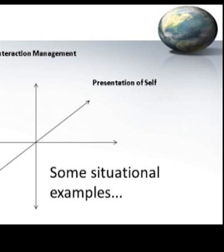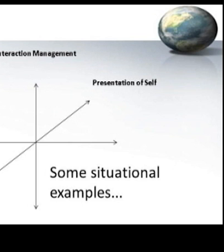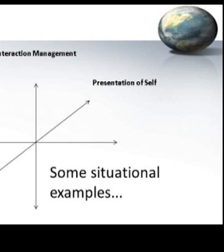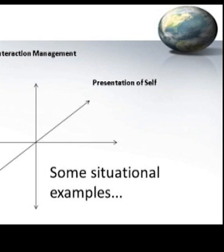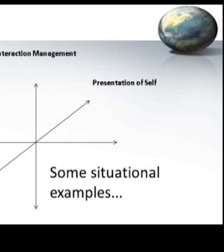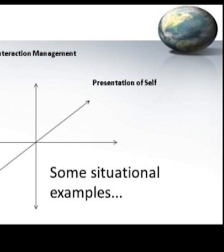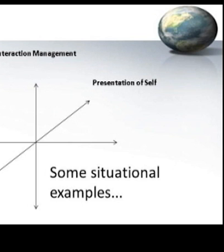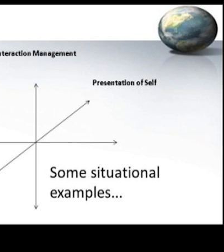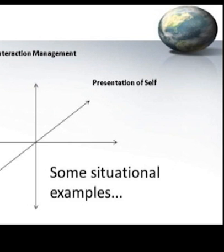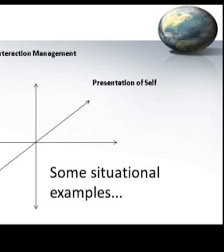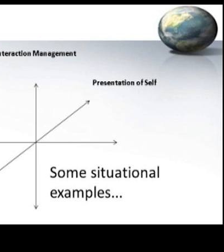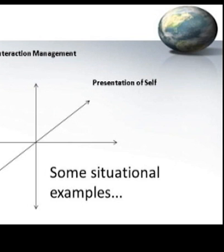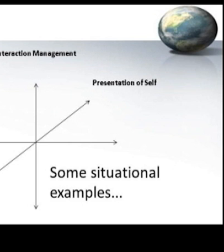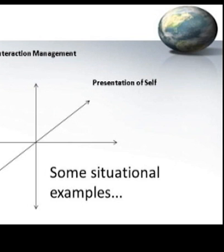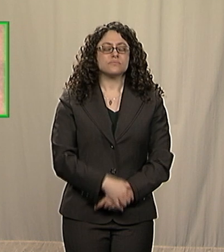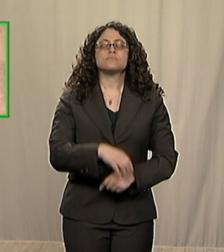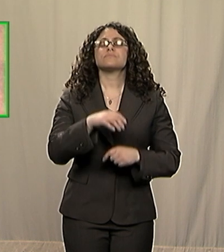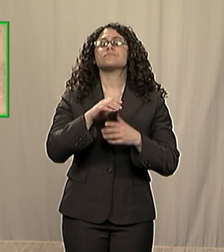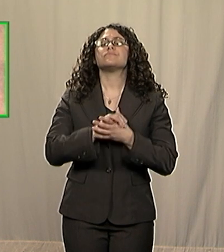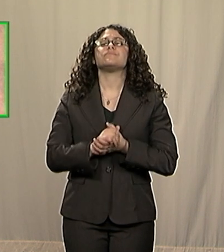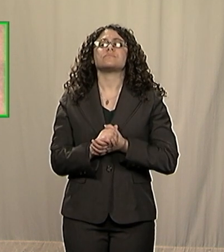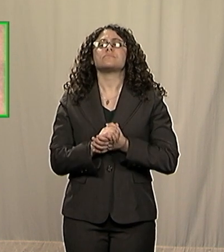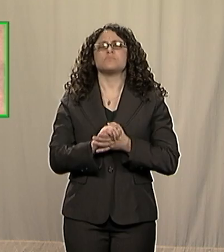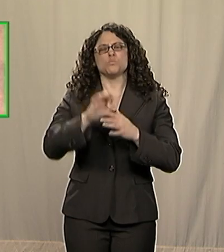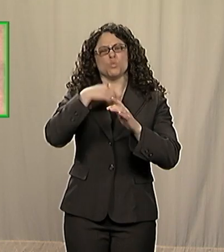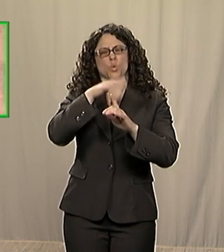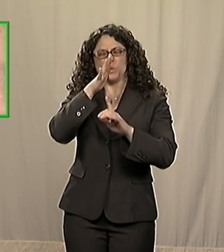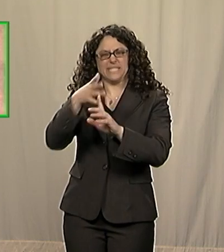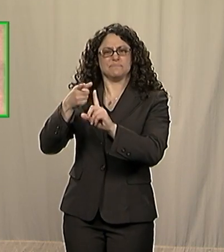Before we get onto very specific examples, I would like to talk to you briefly about a study done